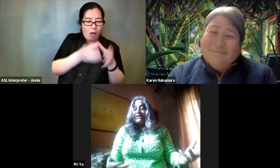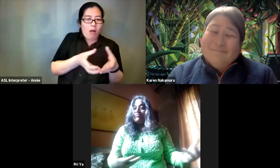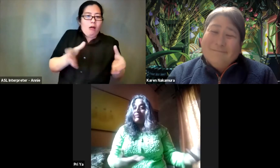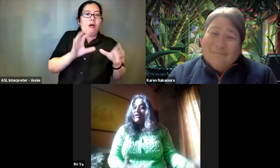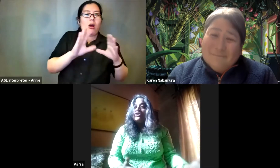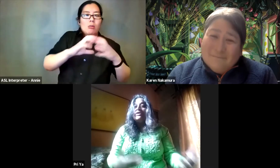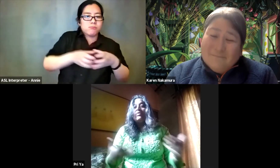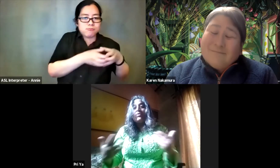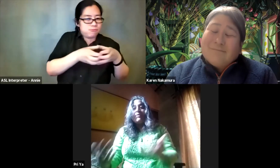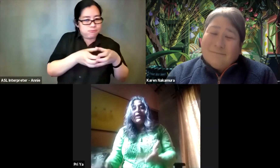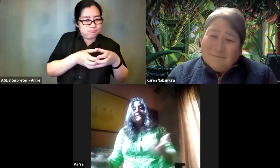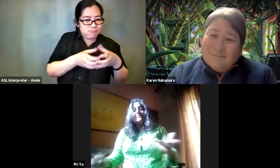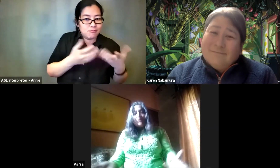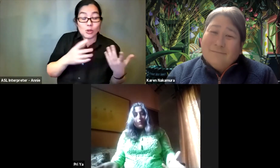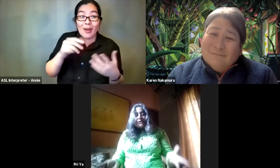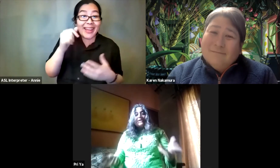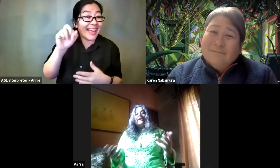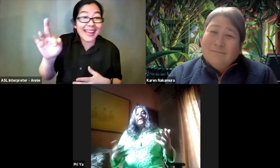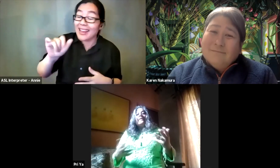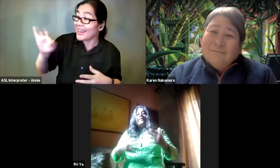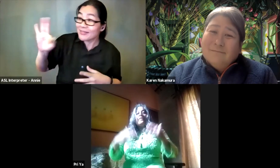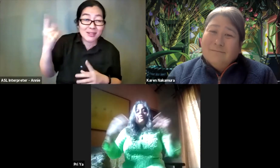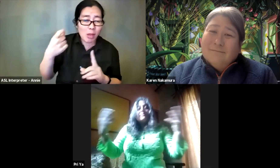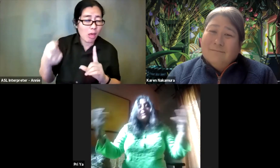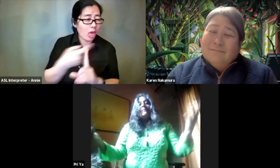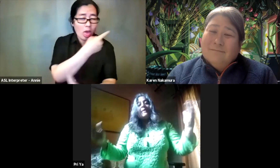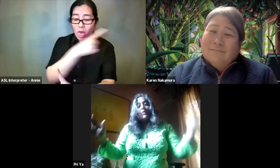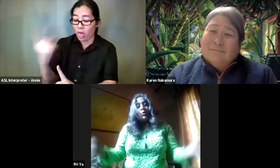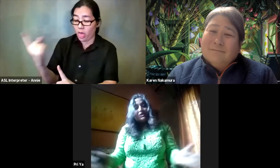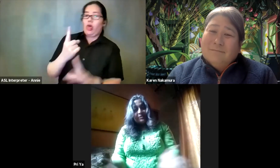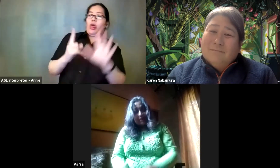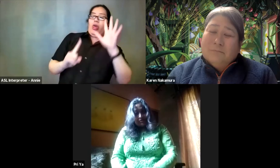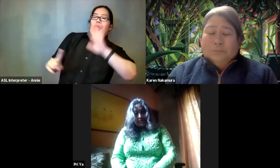religion or race is a minority those people are always on the periphery.